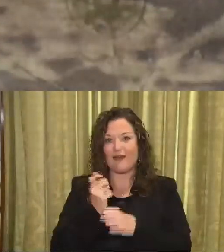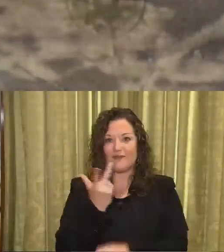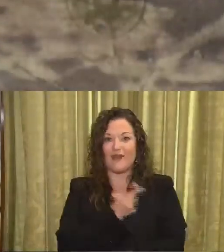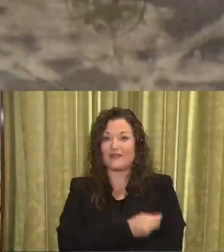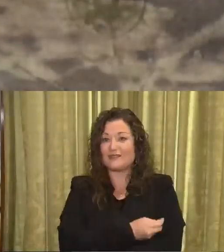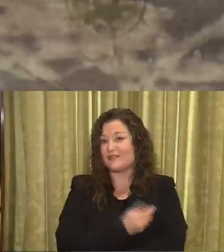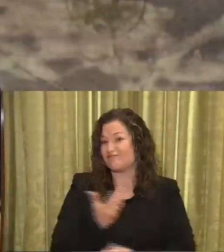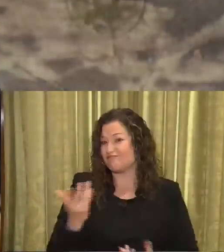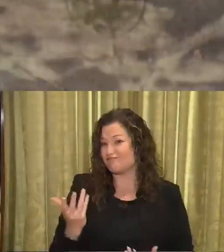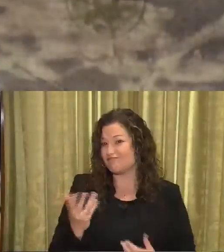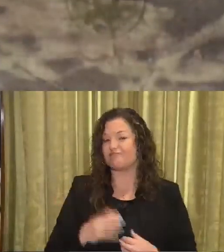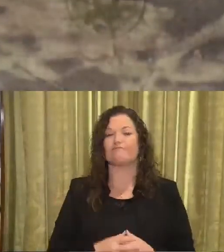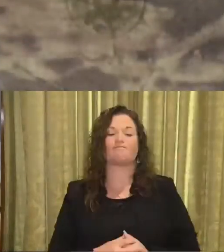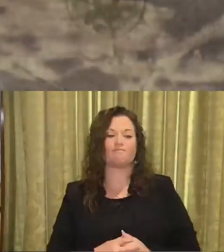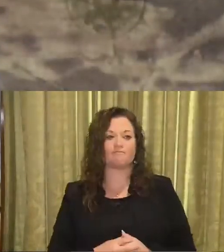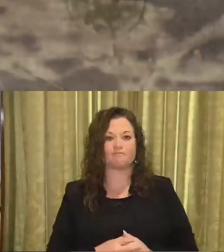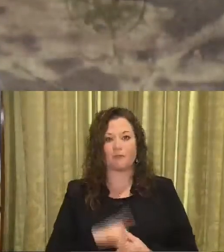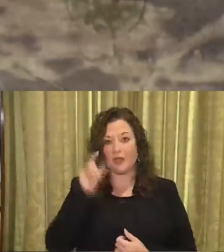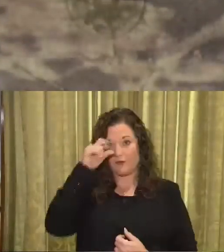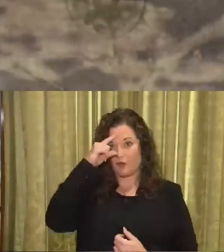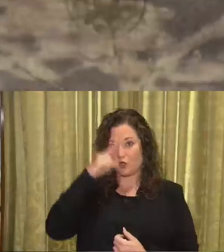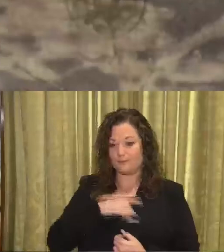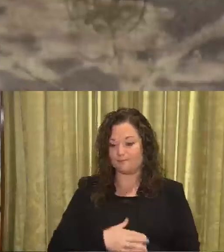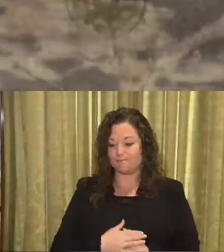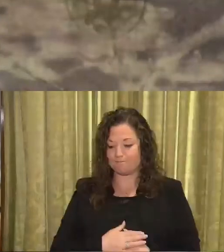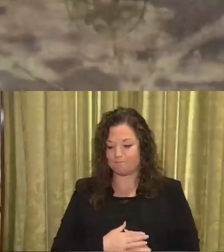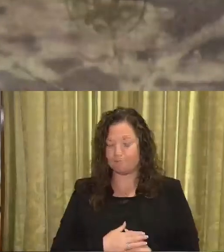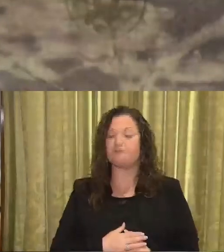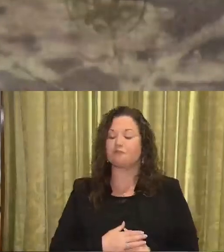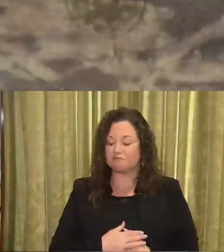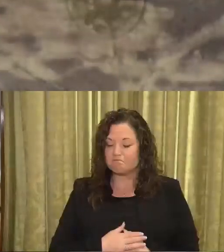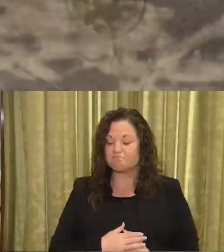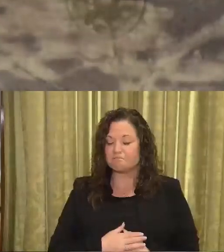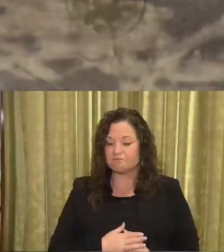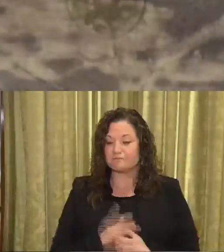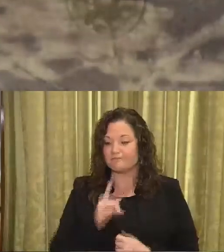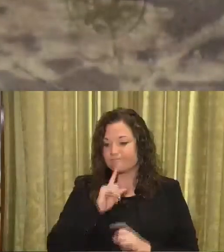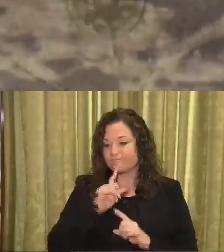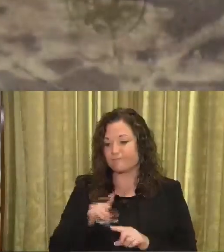Well, you know on the side of